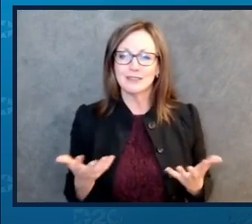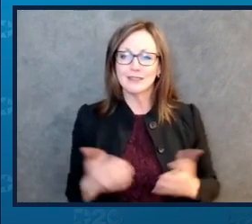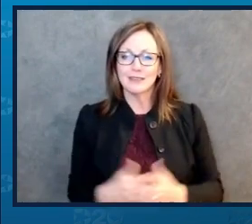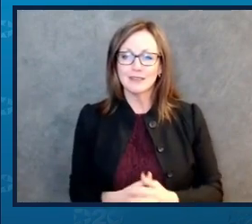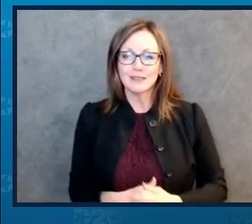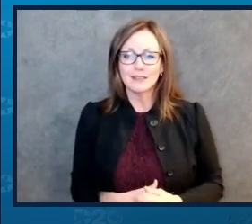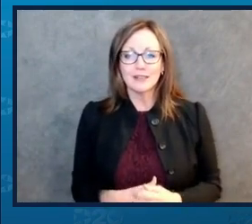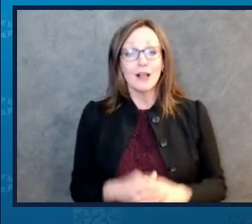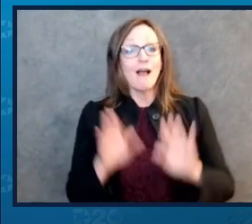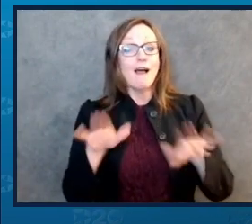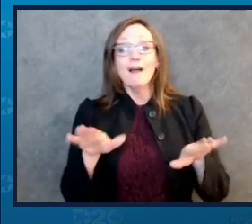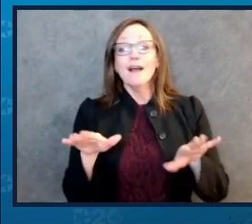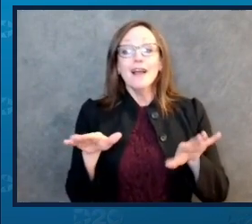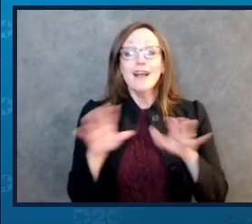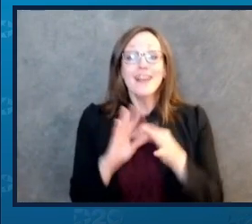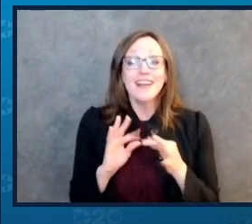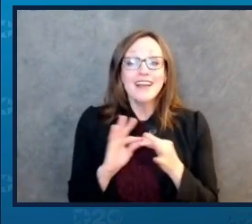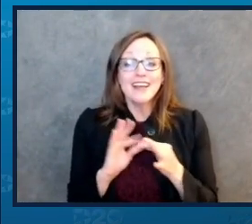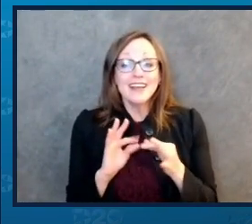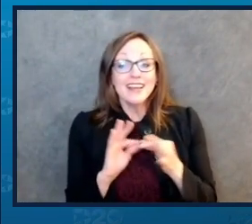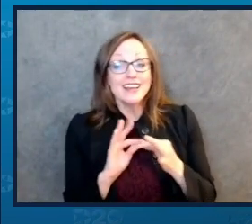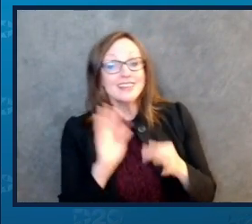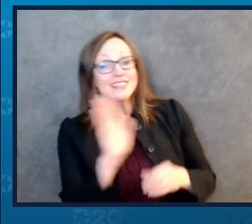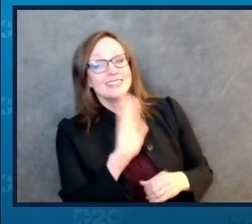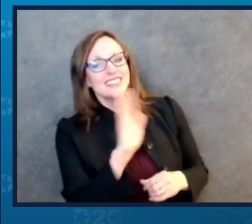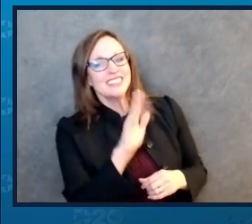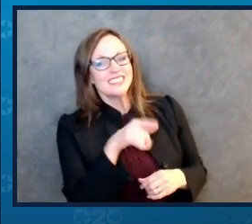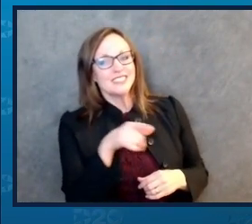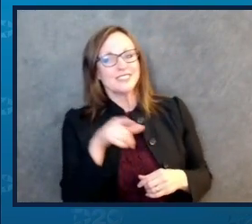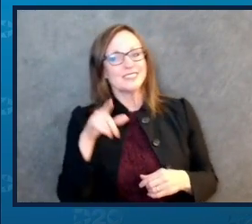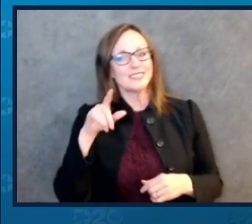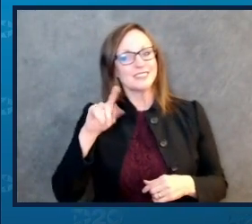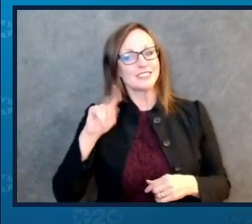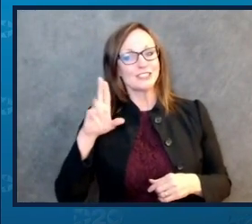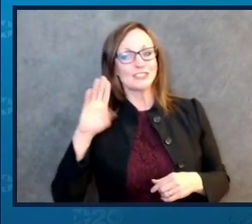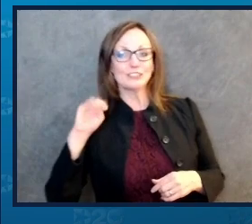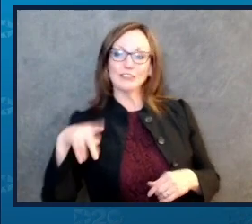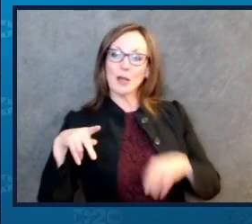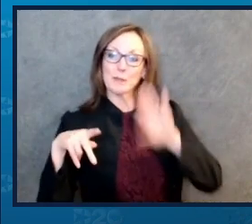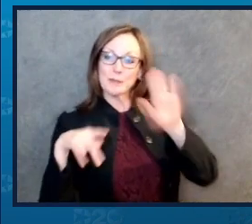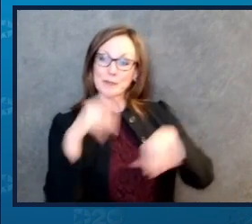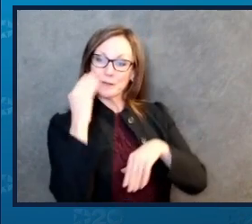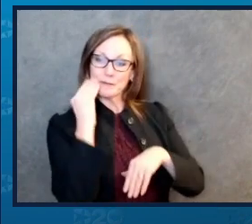TELL ME WHEN TO START READING. DEAR DONALD TRUMP.